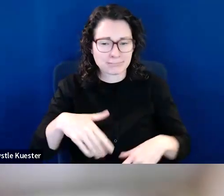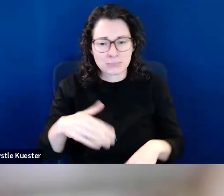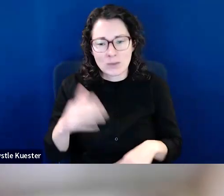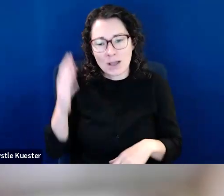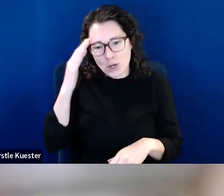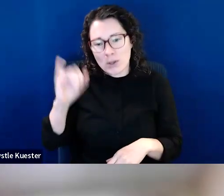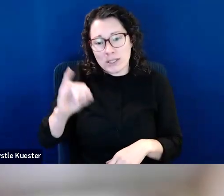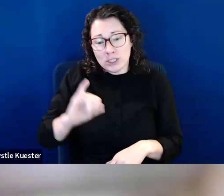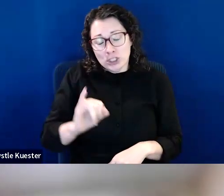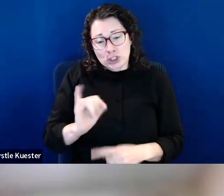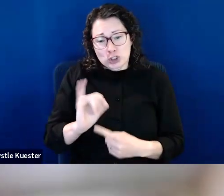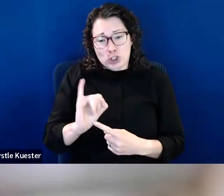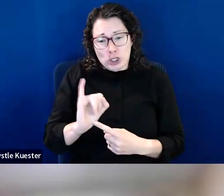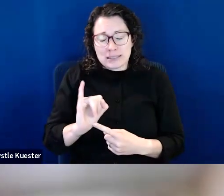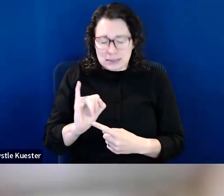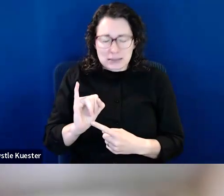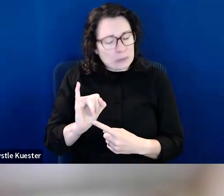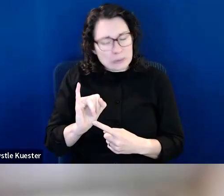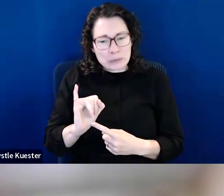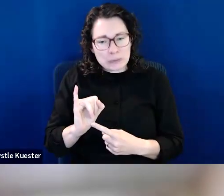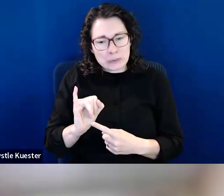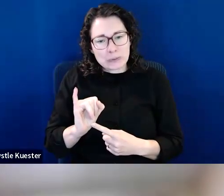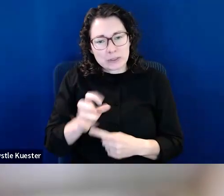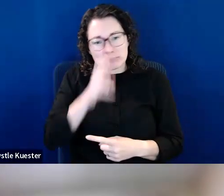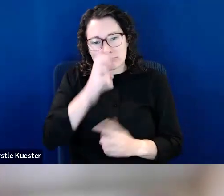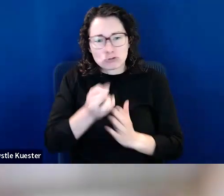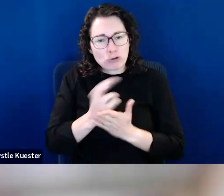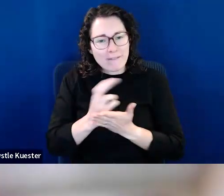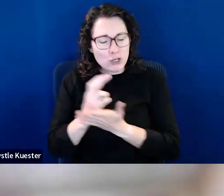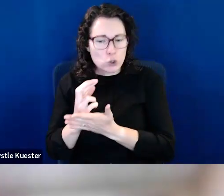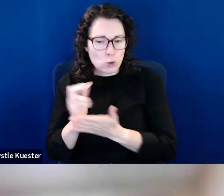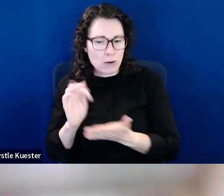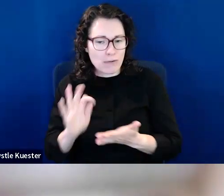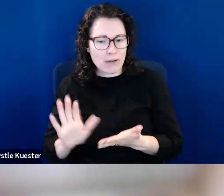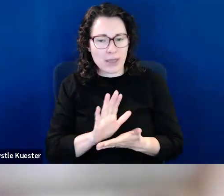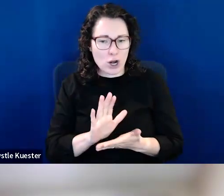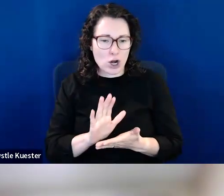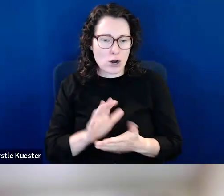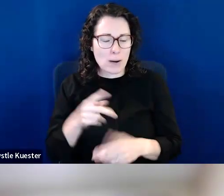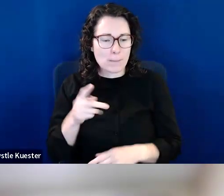insurance space there is ri rigorous uh review of their um you know premium increases at least in